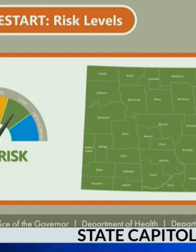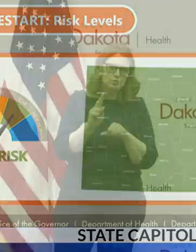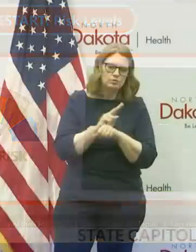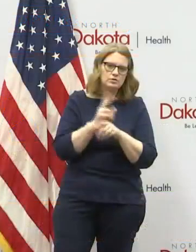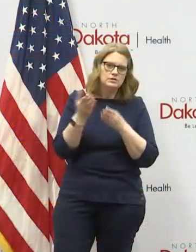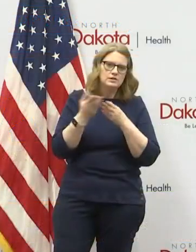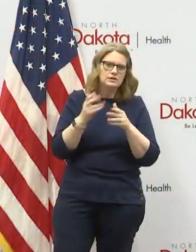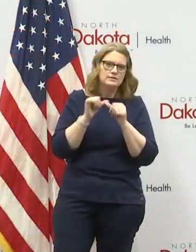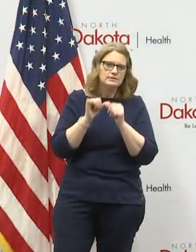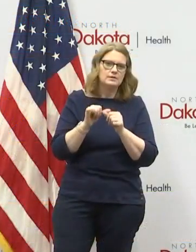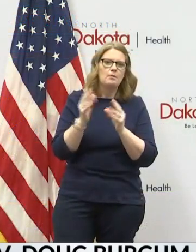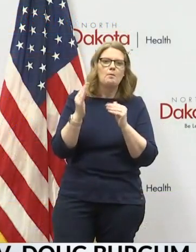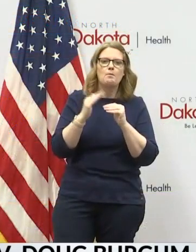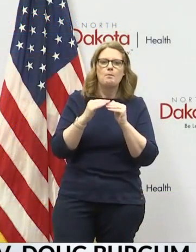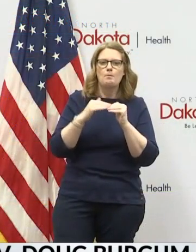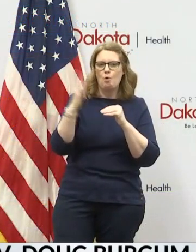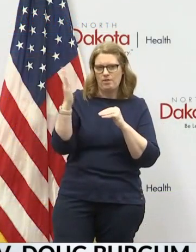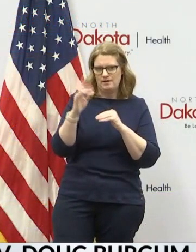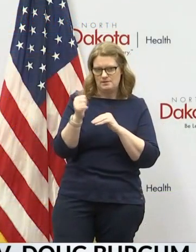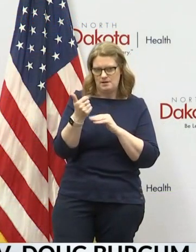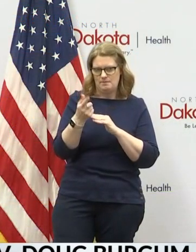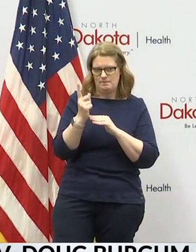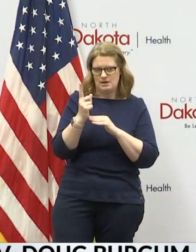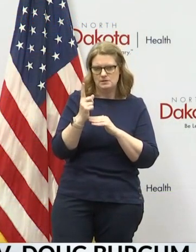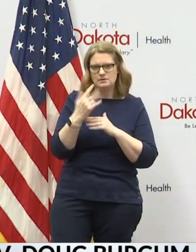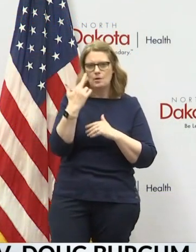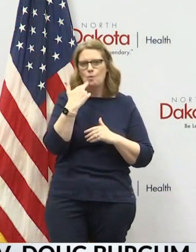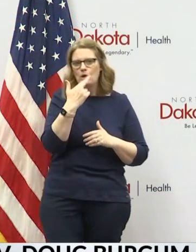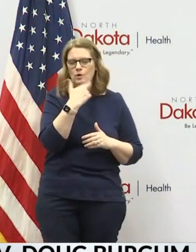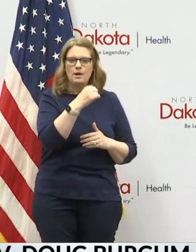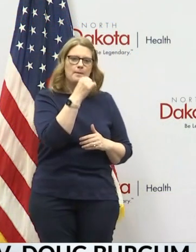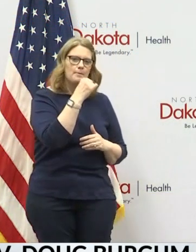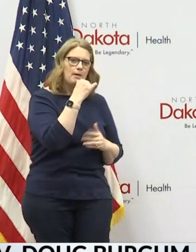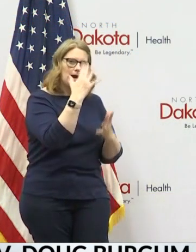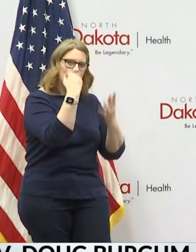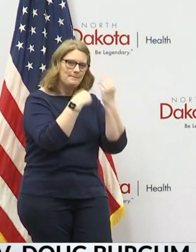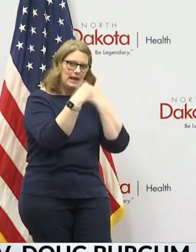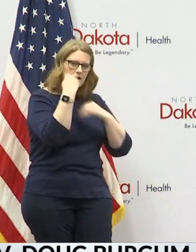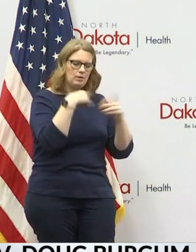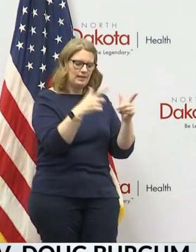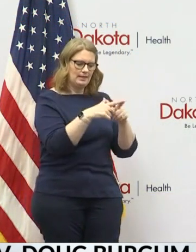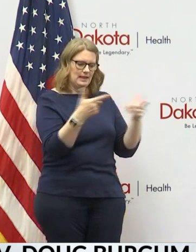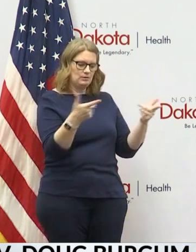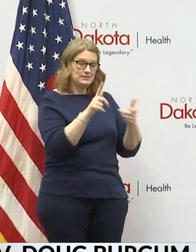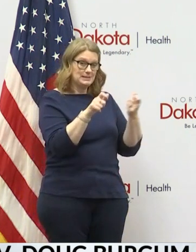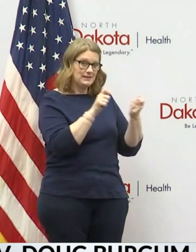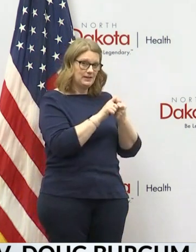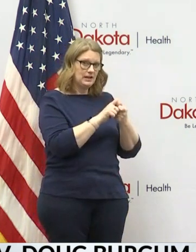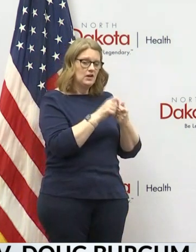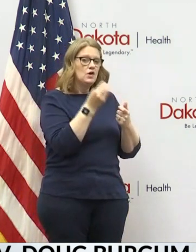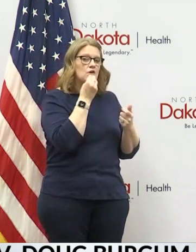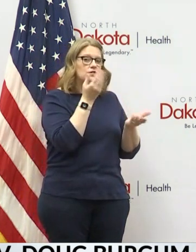THE PERSONAL CARE AREA, AGAIN, WHERE FACE MASKS WERE NOT REQUIRED FOR SOME BUT THEY ARE